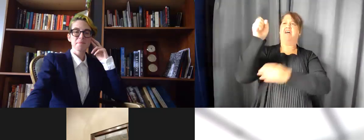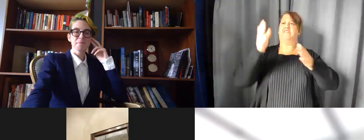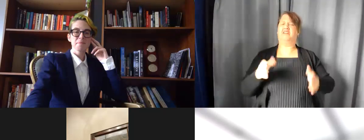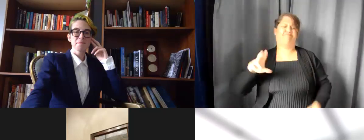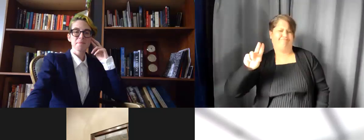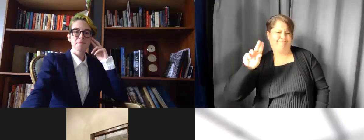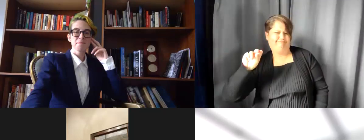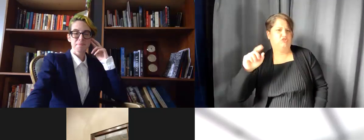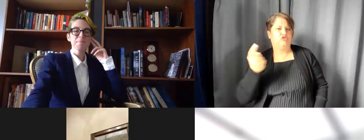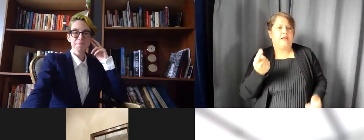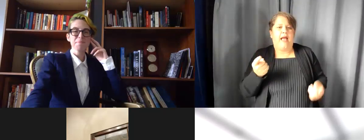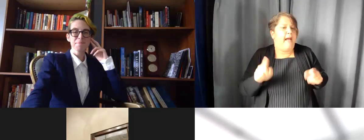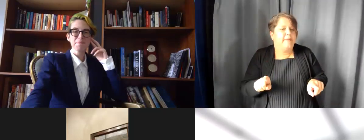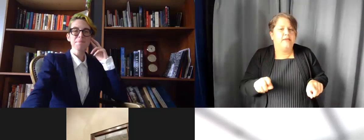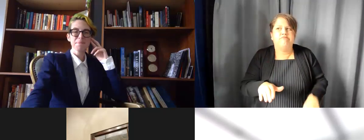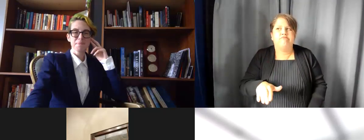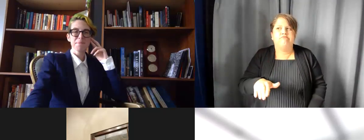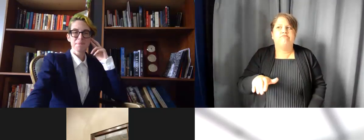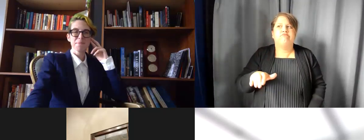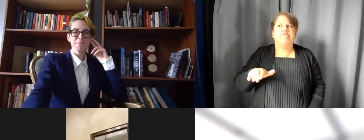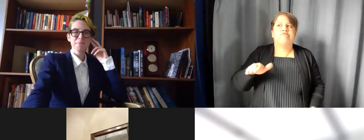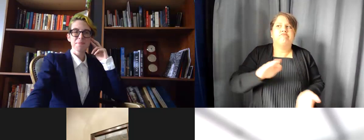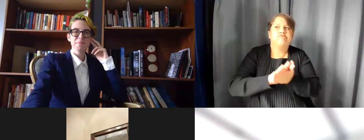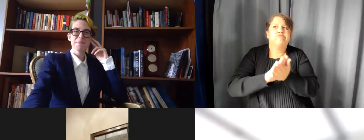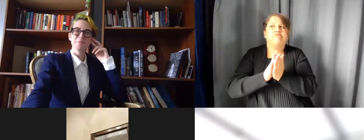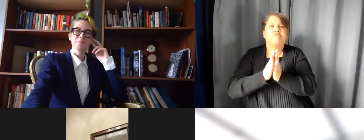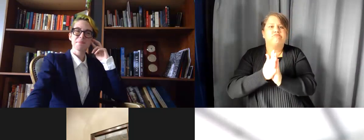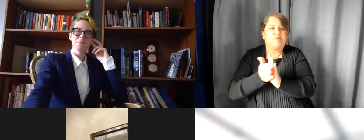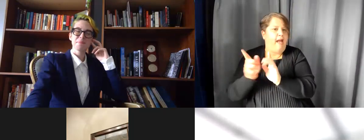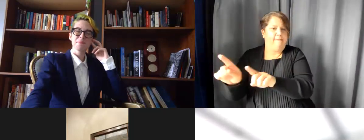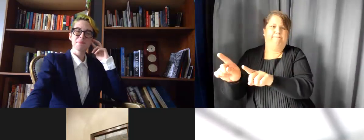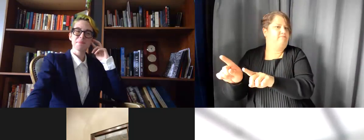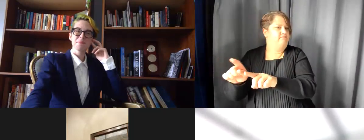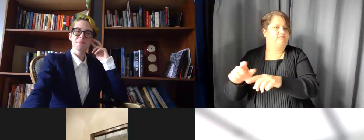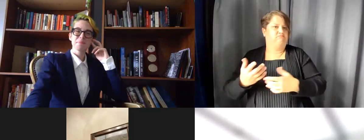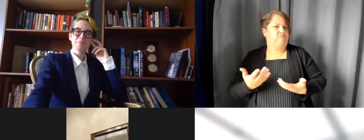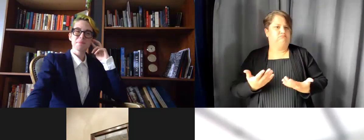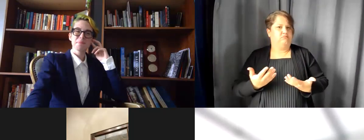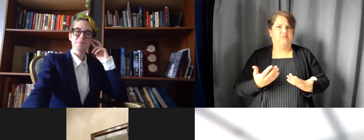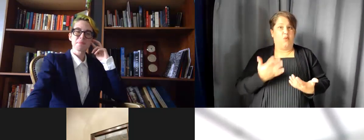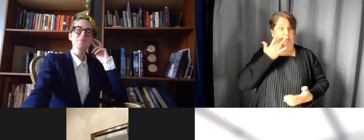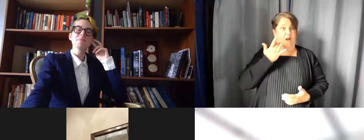Jordan Radford: grew into the role, I guess. Jordan Radford: just out of necessity